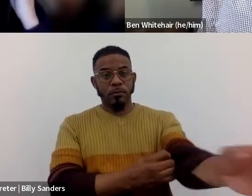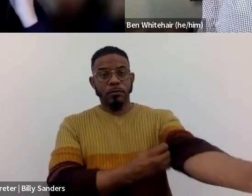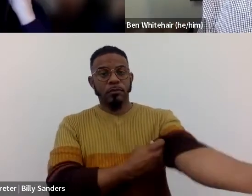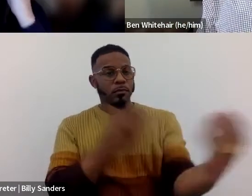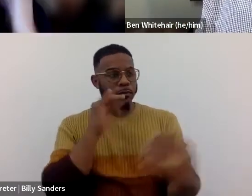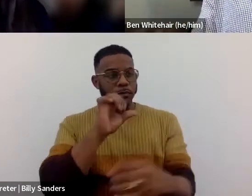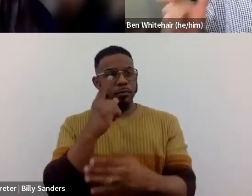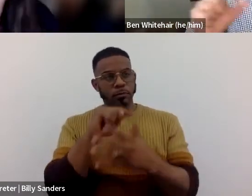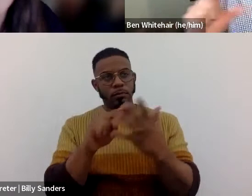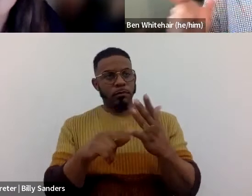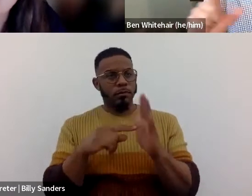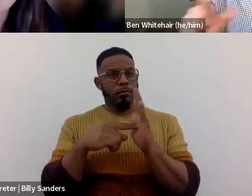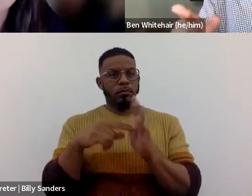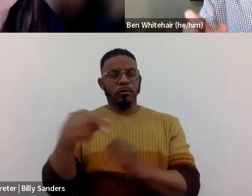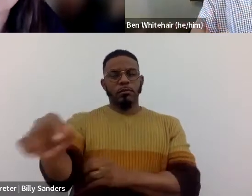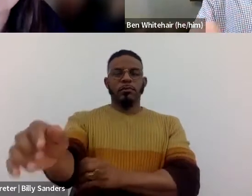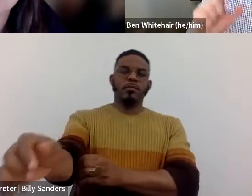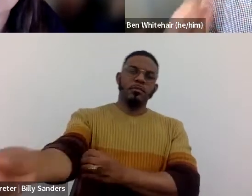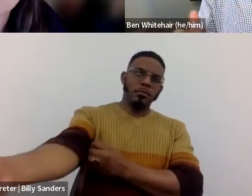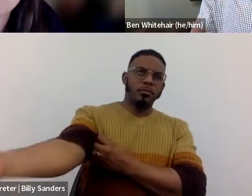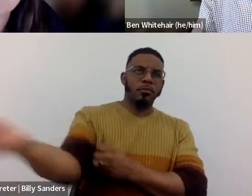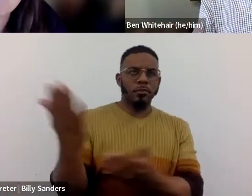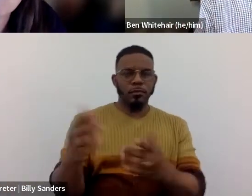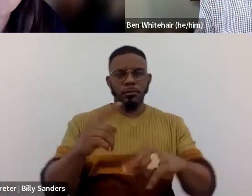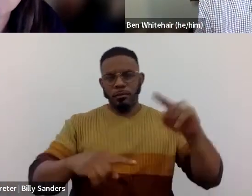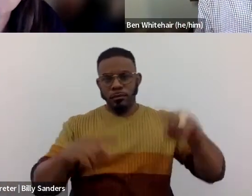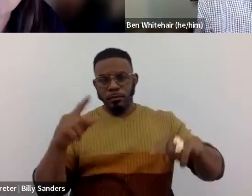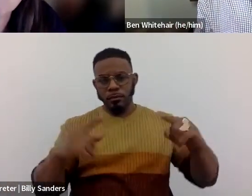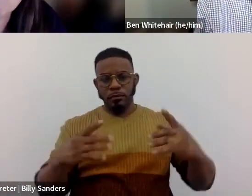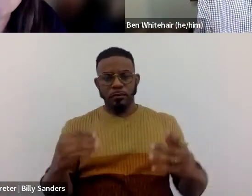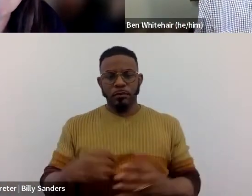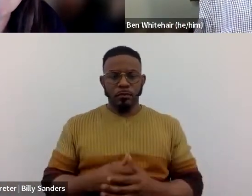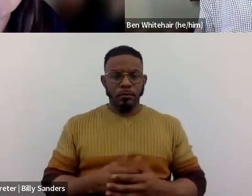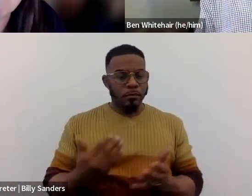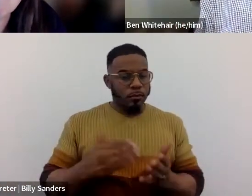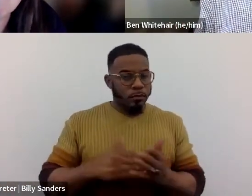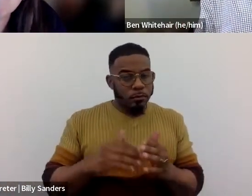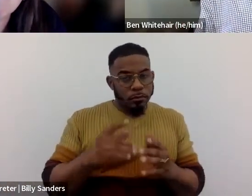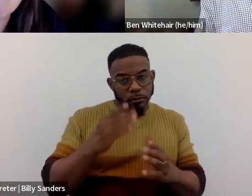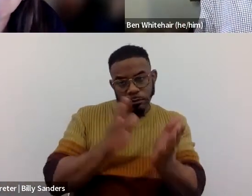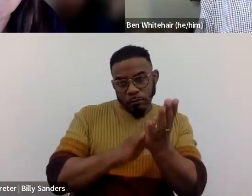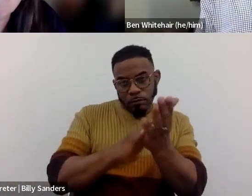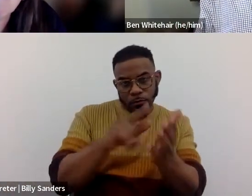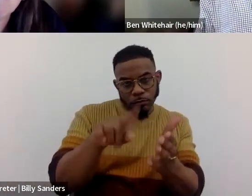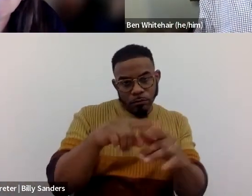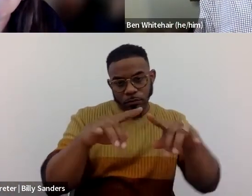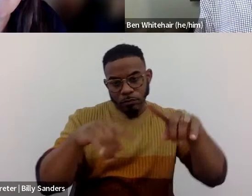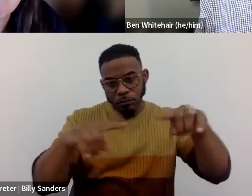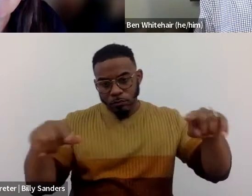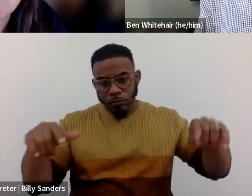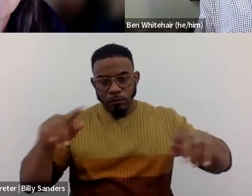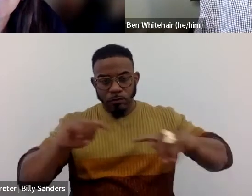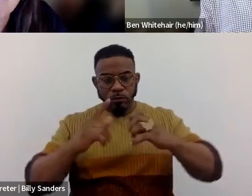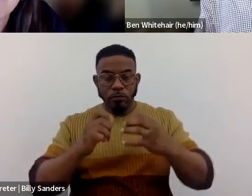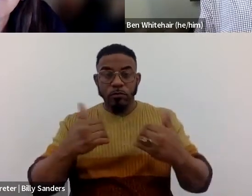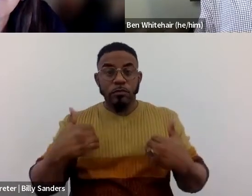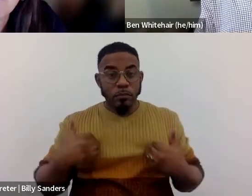of those examples that may vary and again, kudos to you and the various teams who have supported